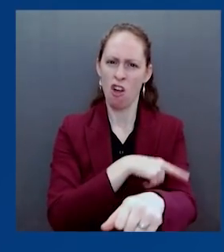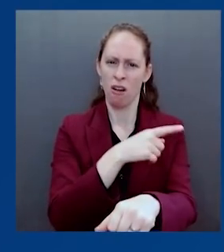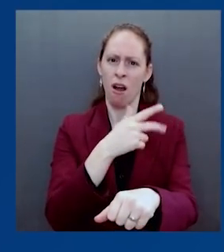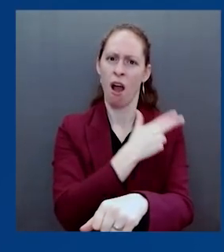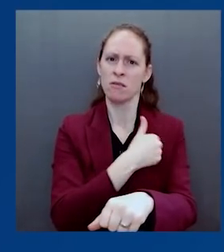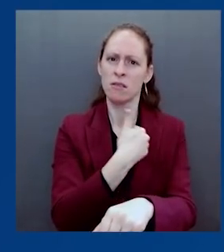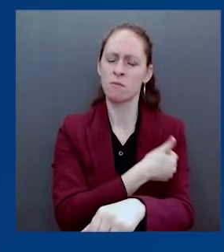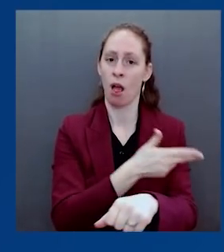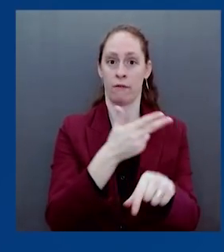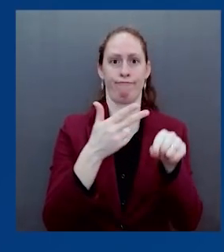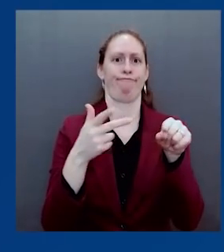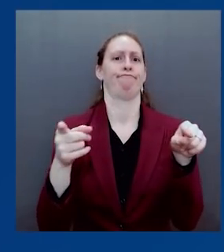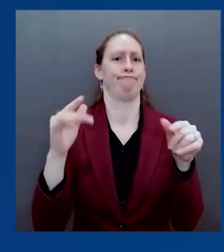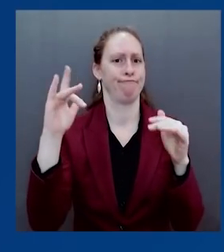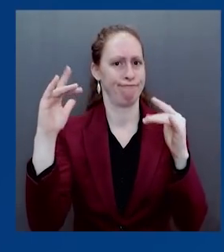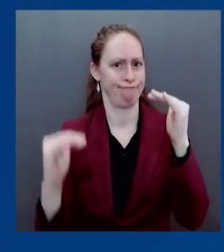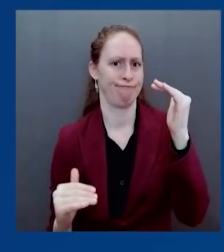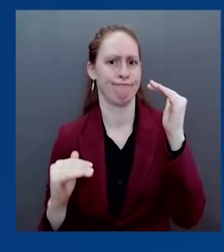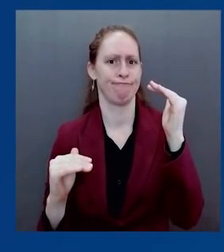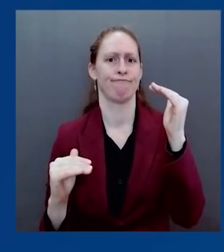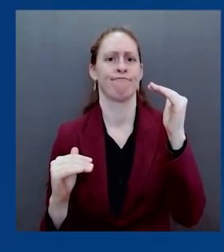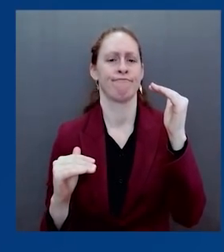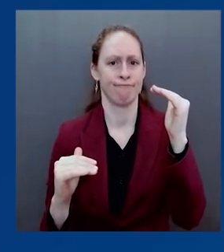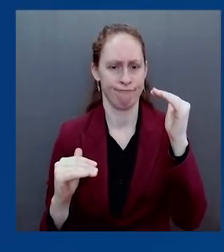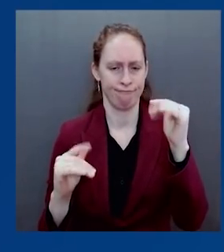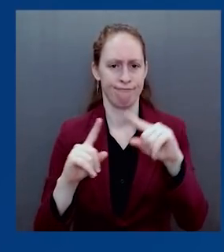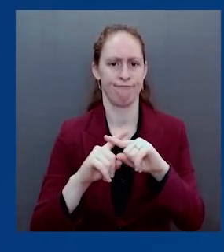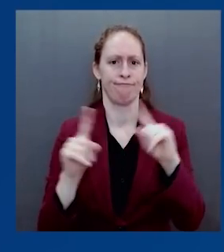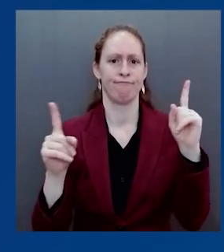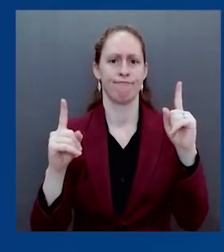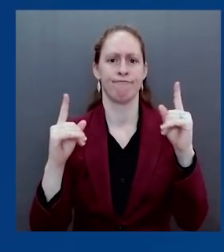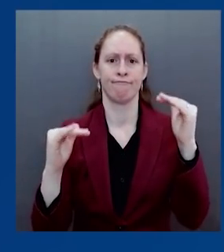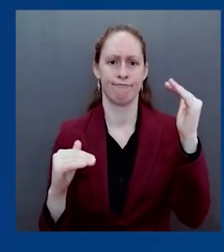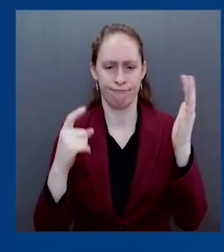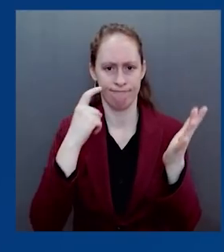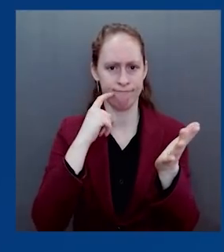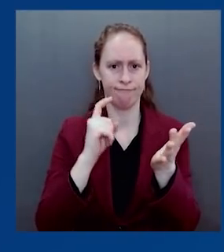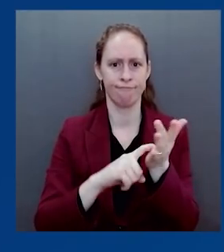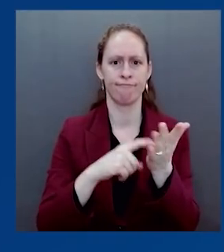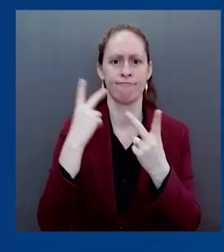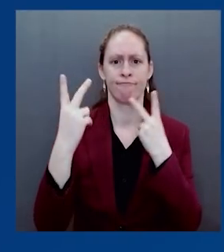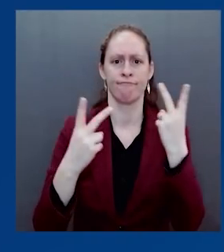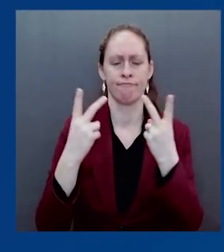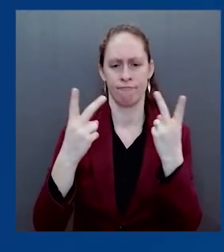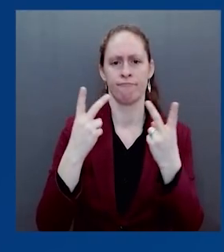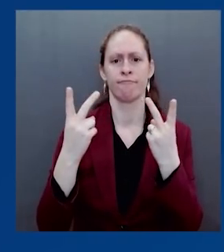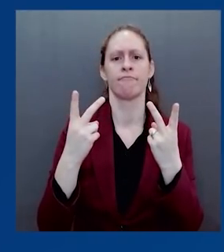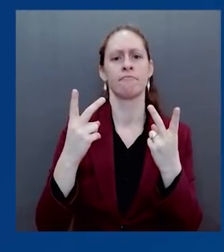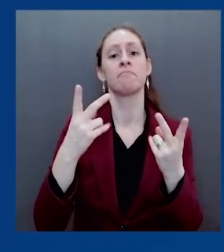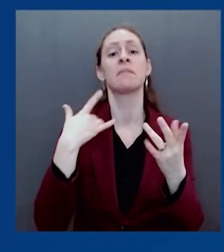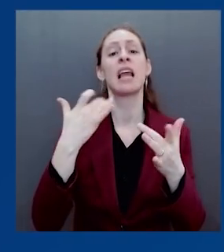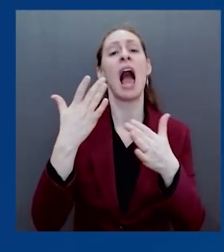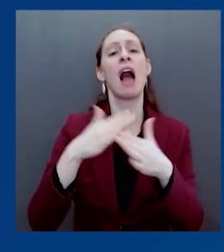with the median of stays being 1.5 days for Omicron compared to about 5 days for Delta.